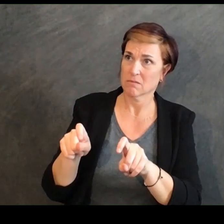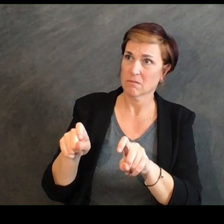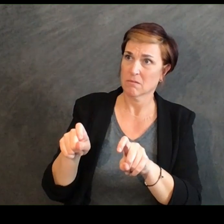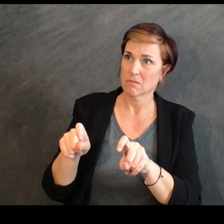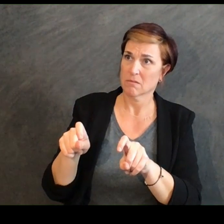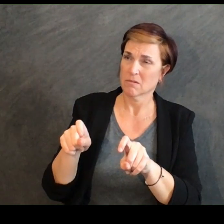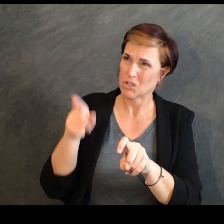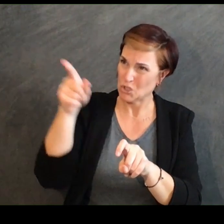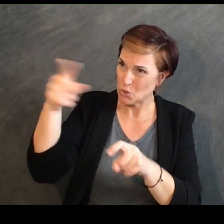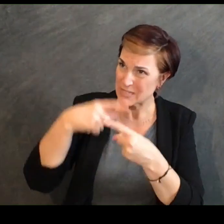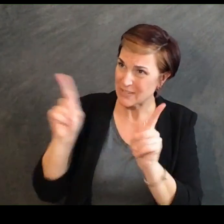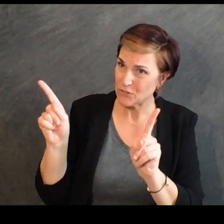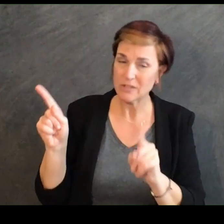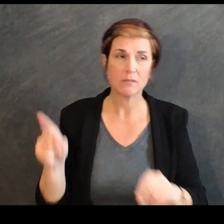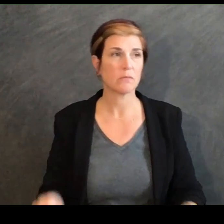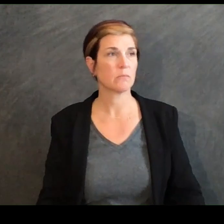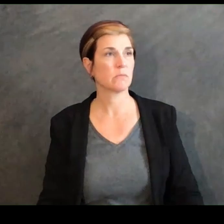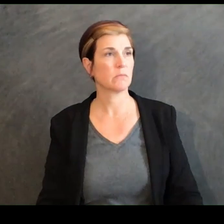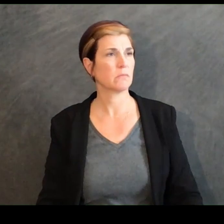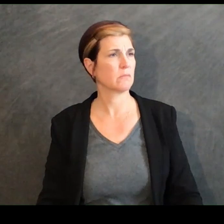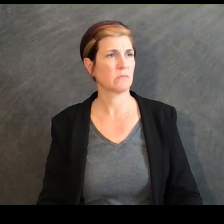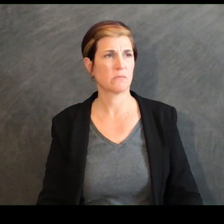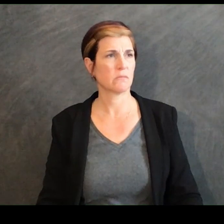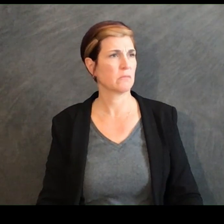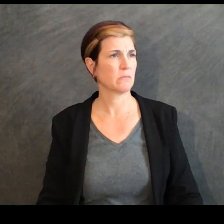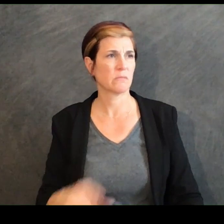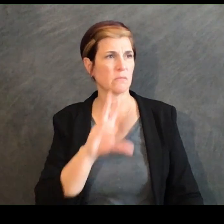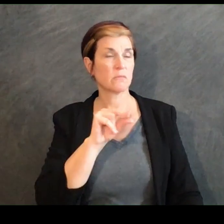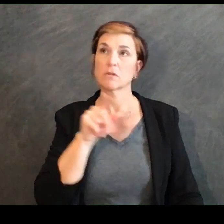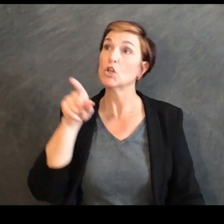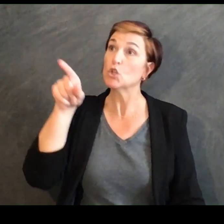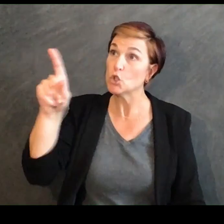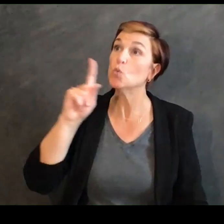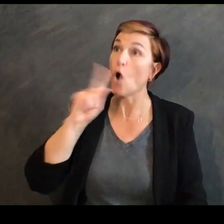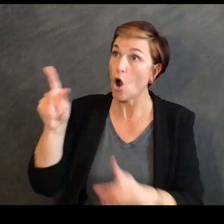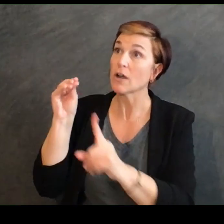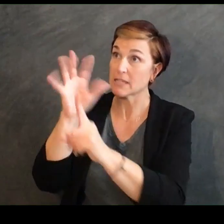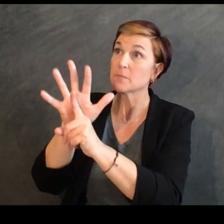all I'm not coming back from someplace we there was somebody that they say has